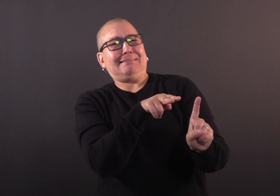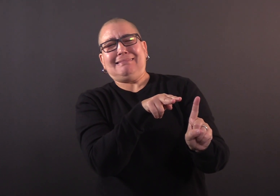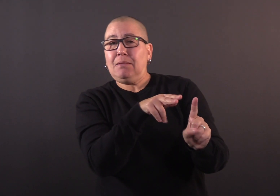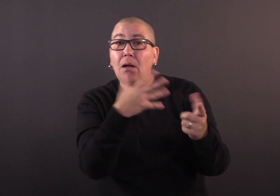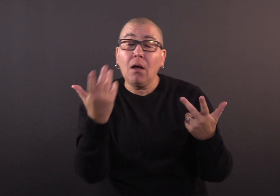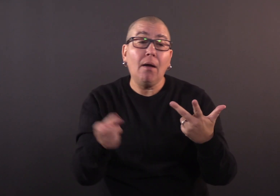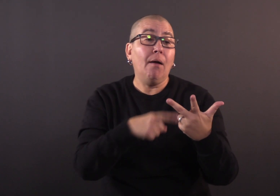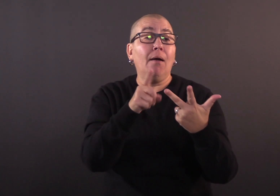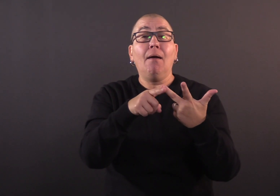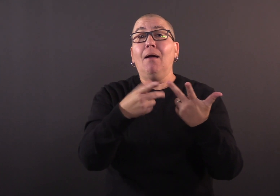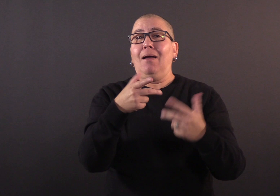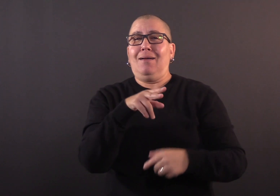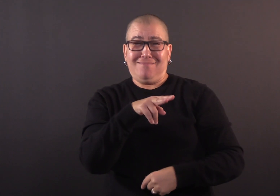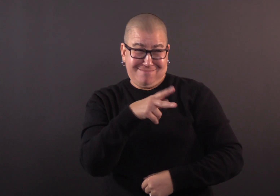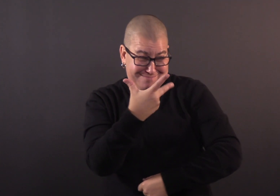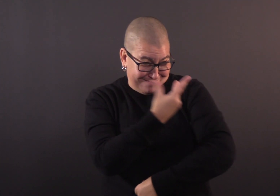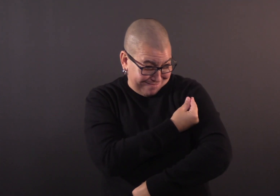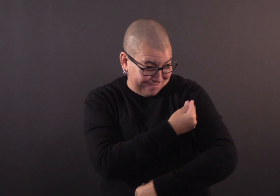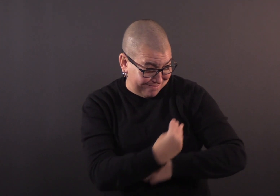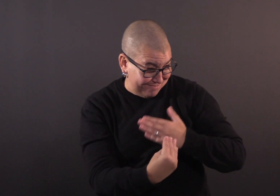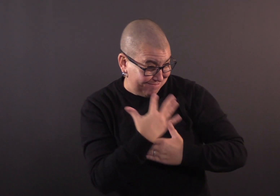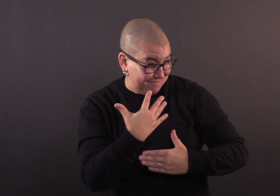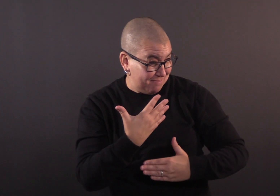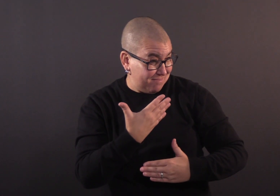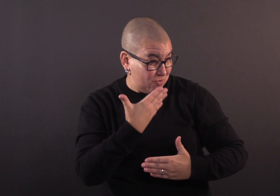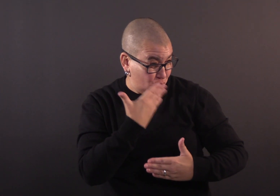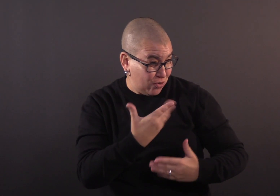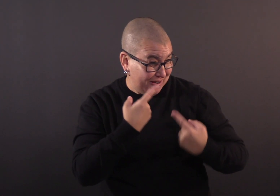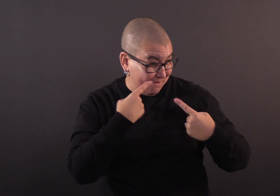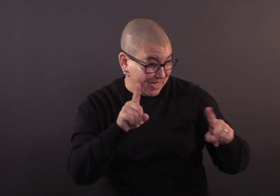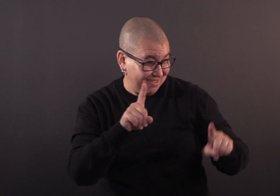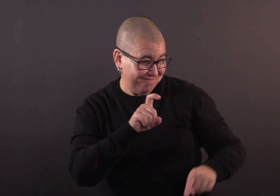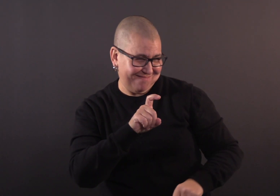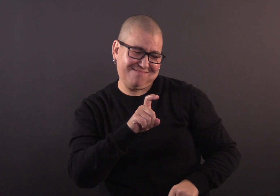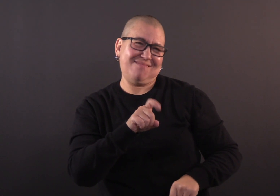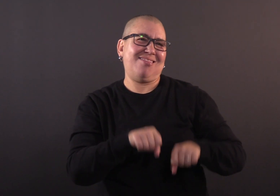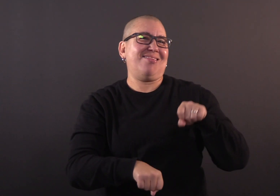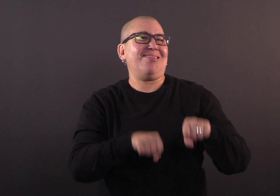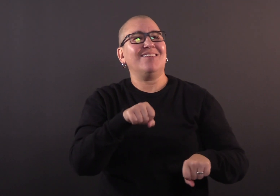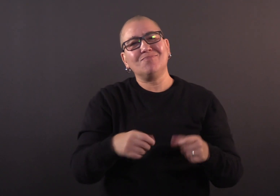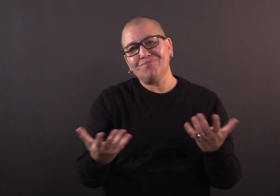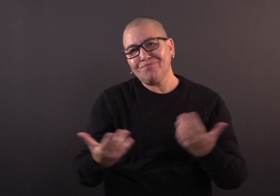Health officials don’t think this year’s respiratory virus season will be as serious